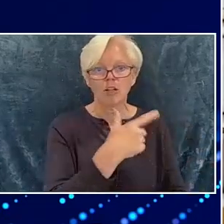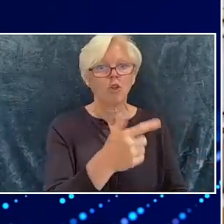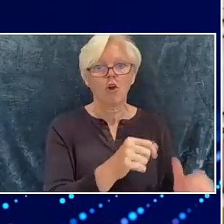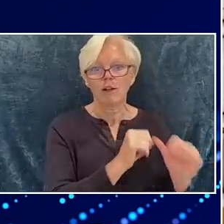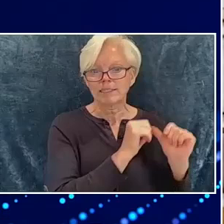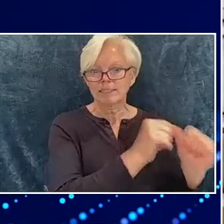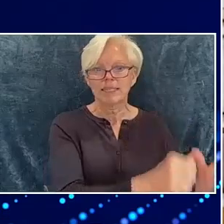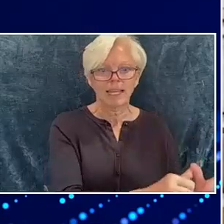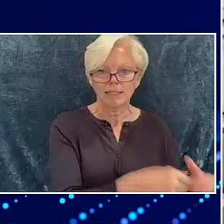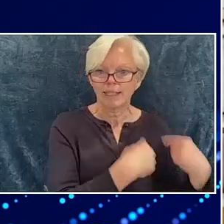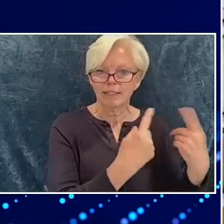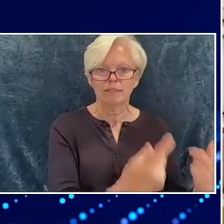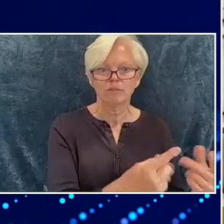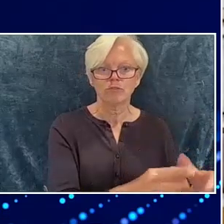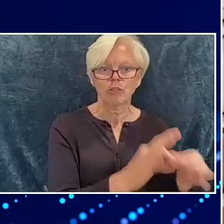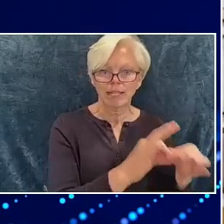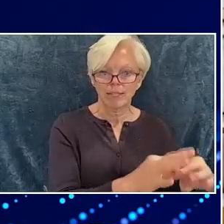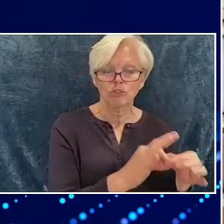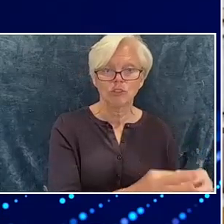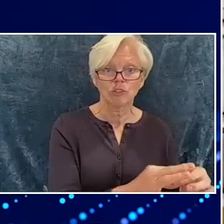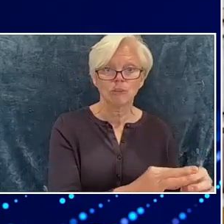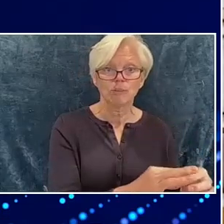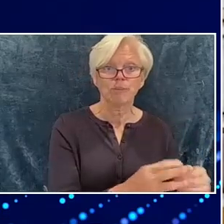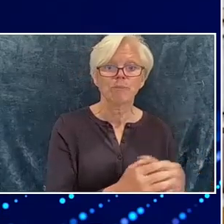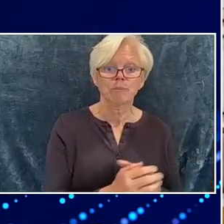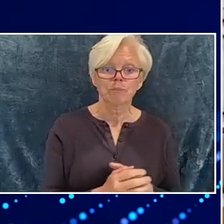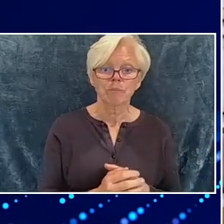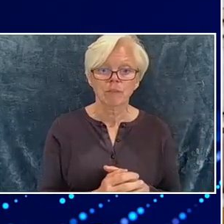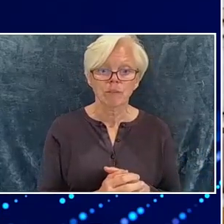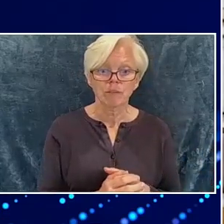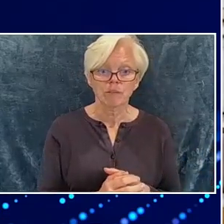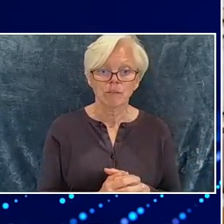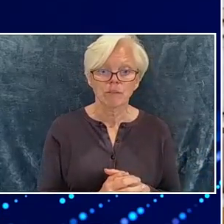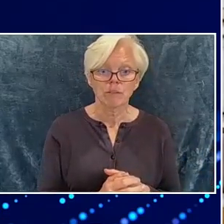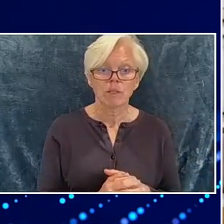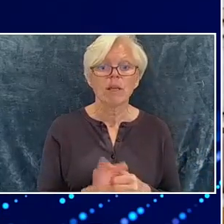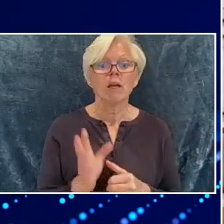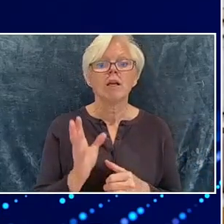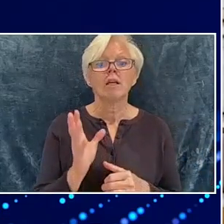The fact- the continuing monitoring by